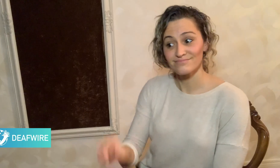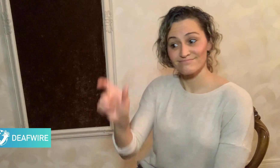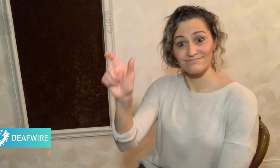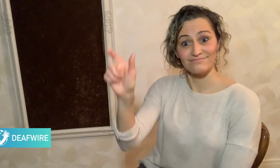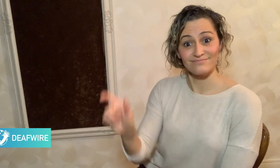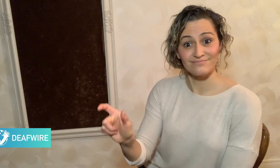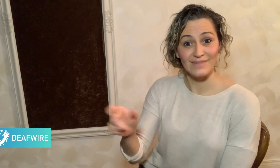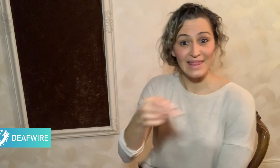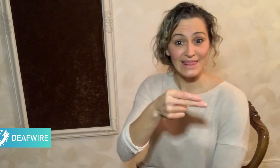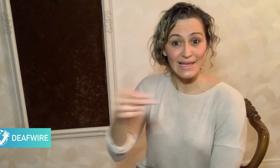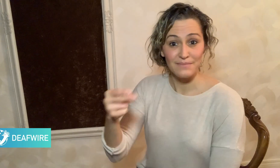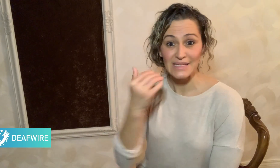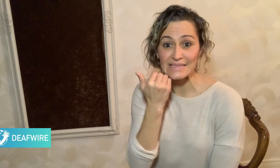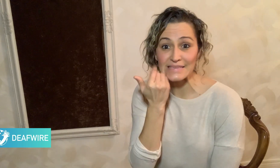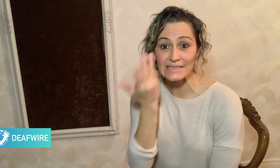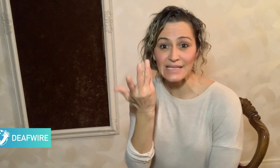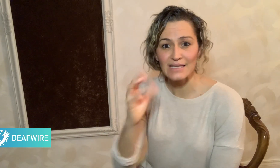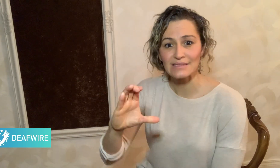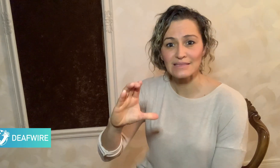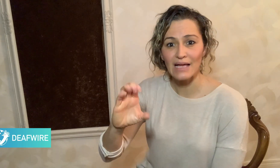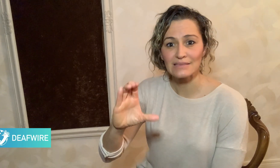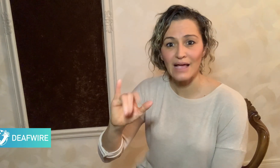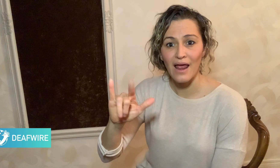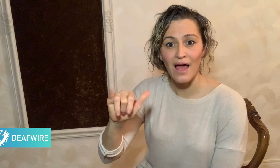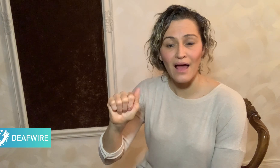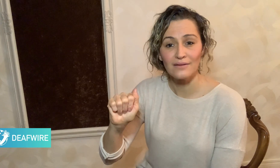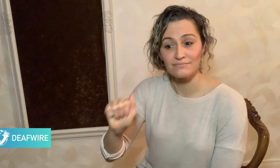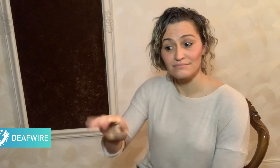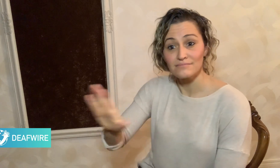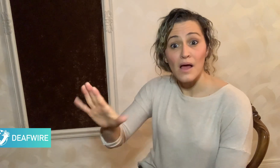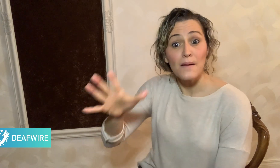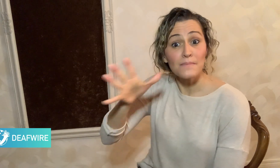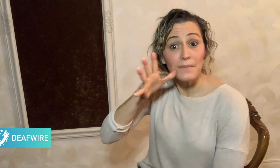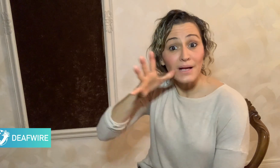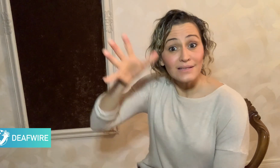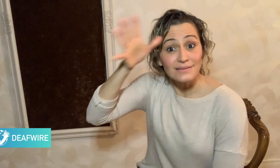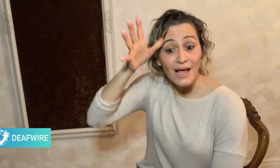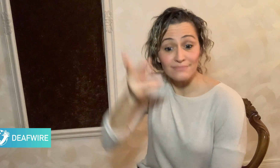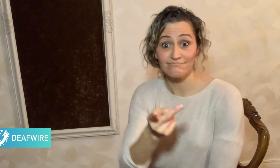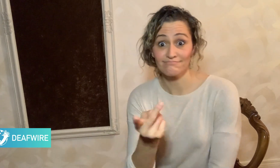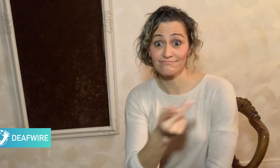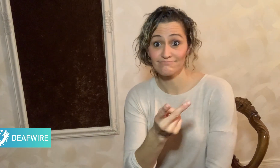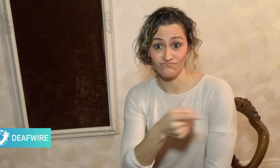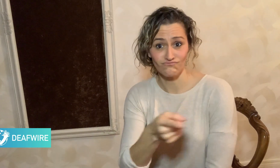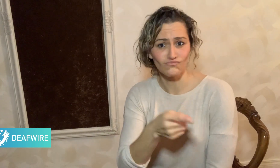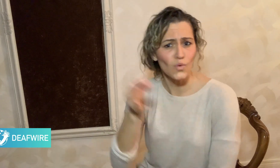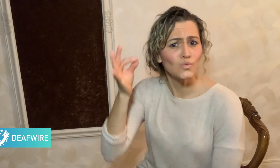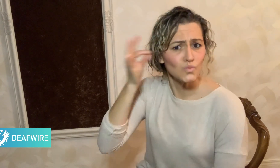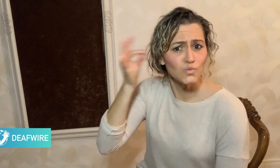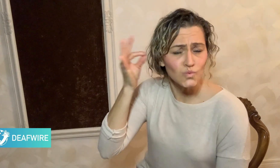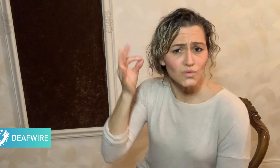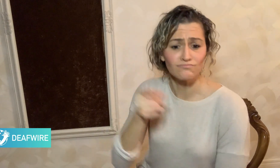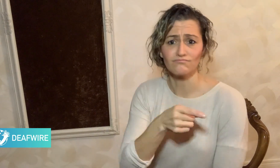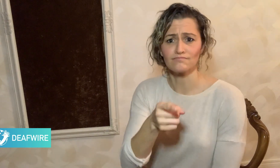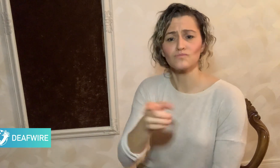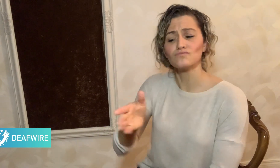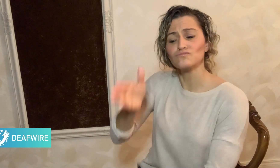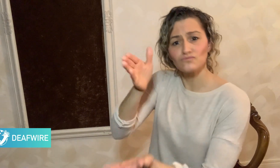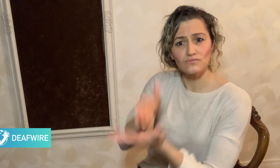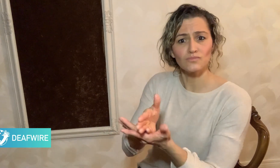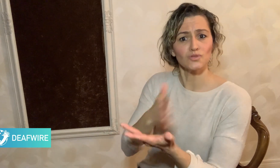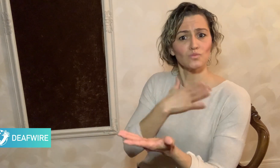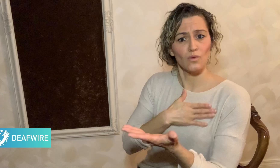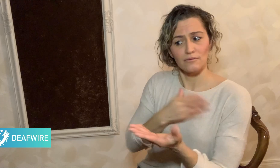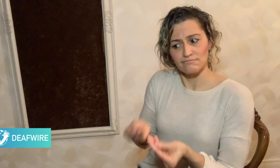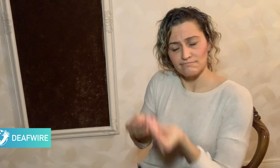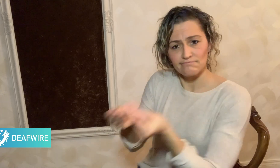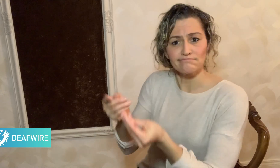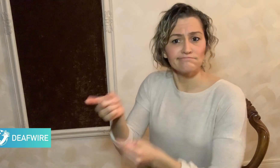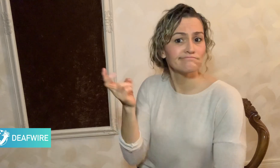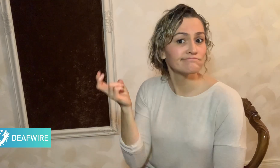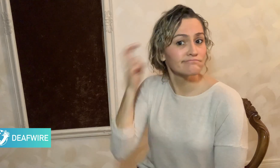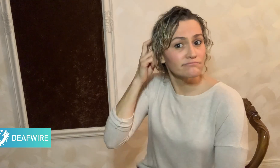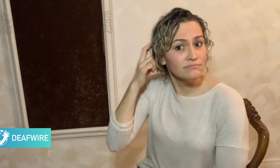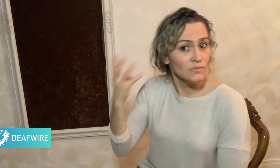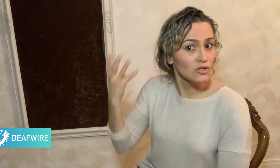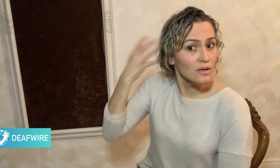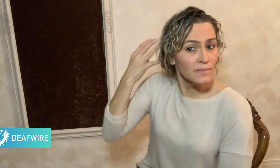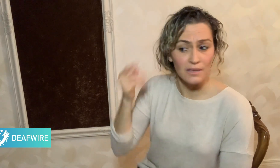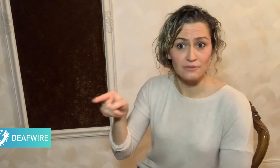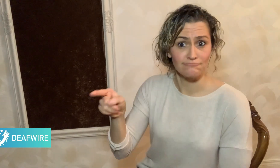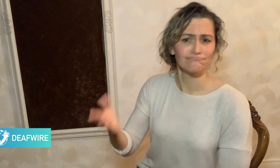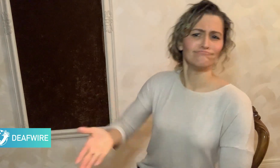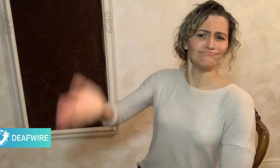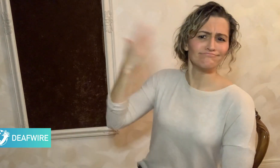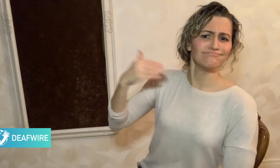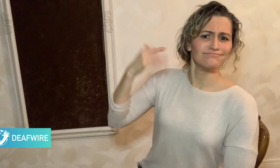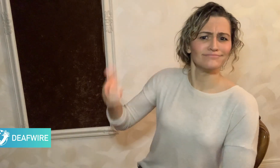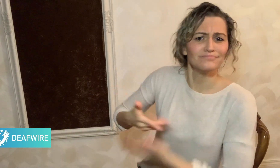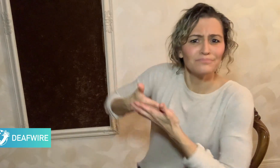Cecilia is one of many Deaf adults born to hearing parents who decided